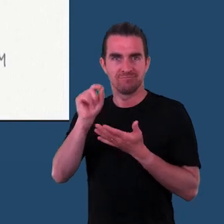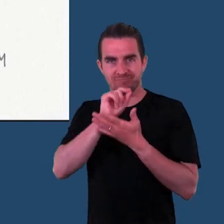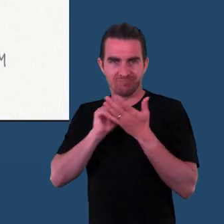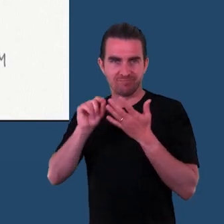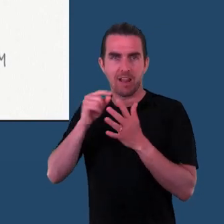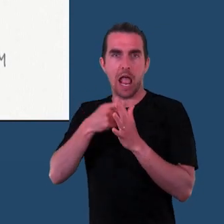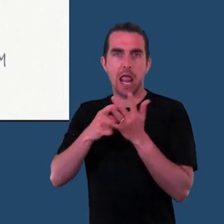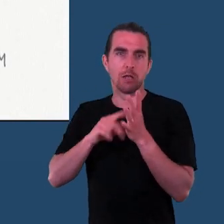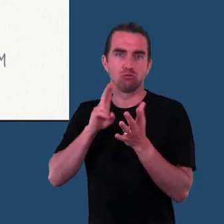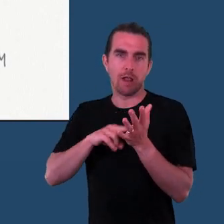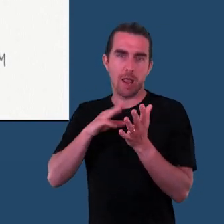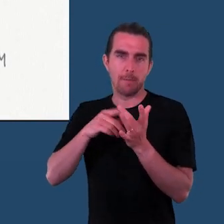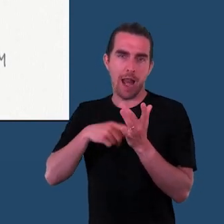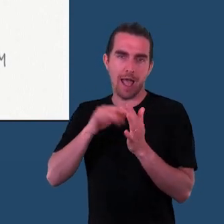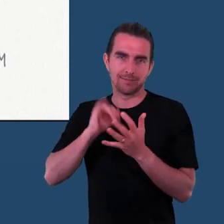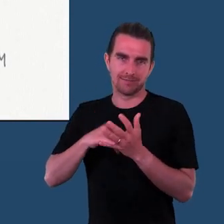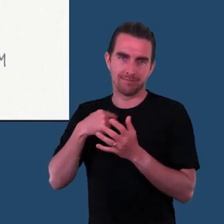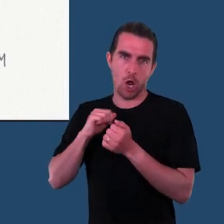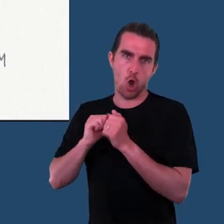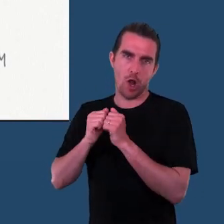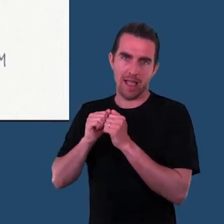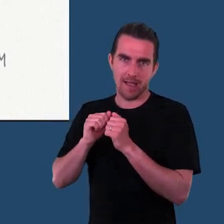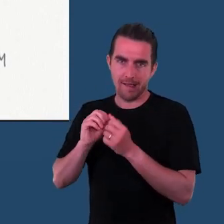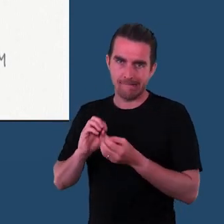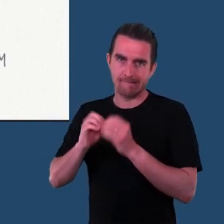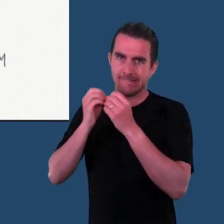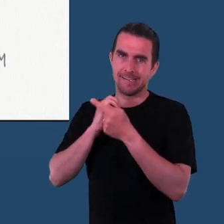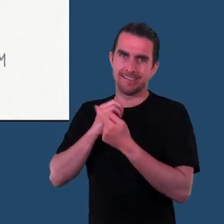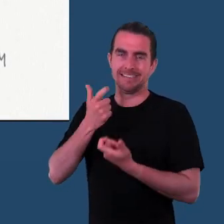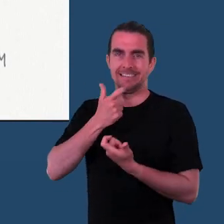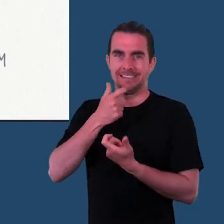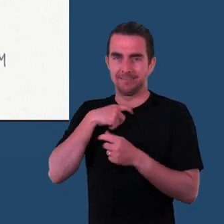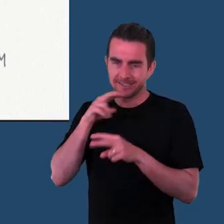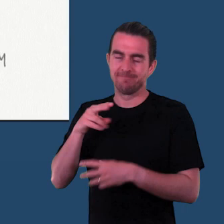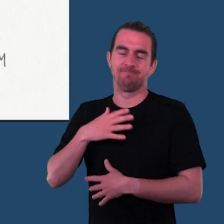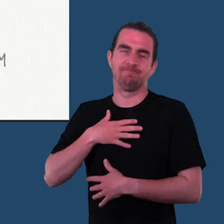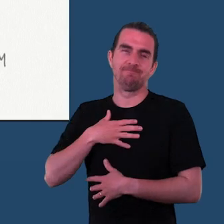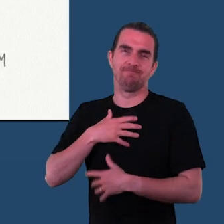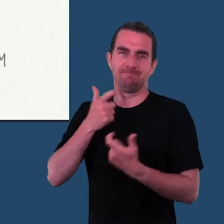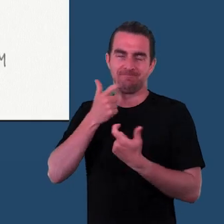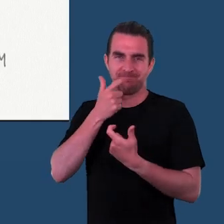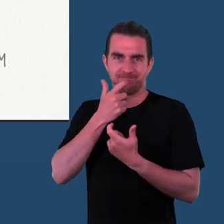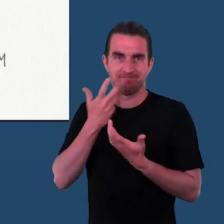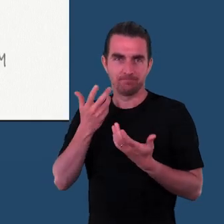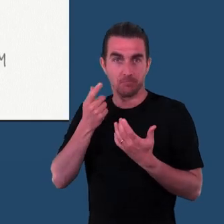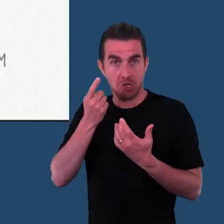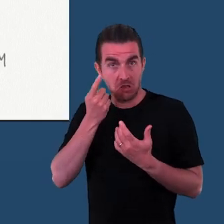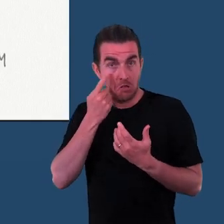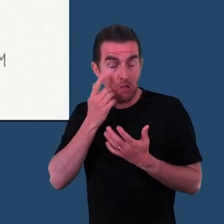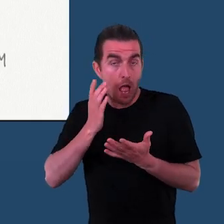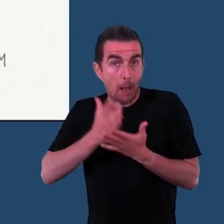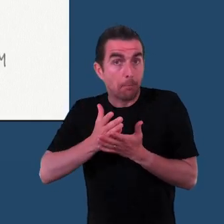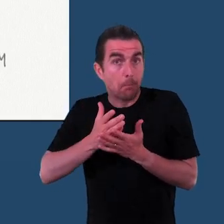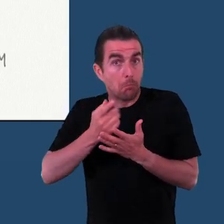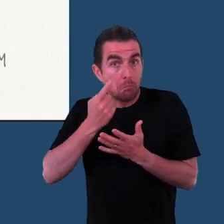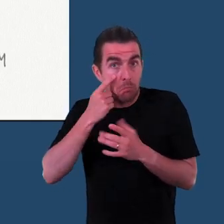from Kieran Miles, my colleague. Makes me smile every time. But yeah, they are actually trying to do that.